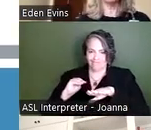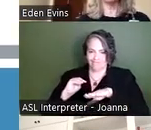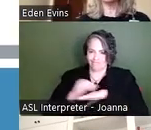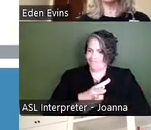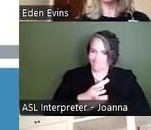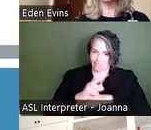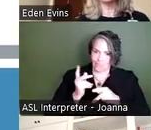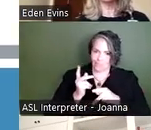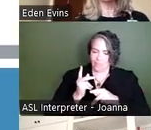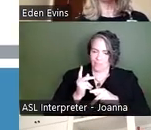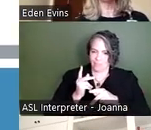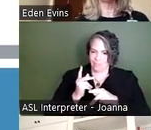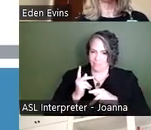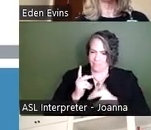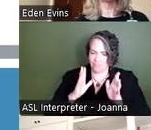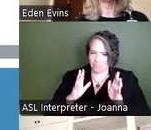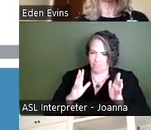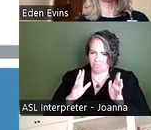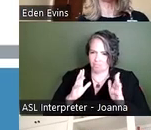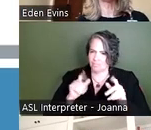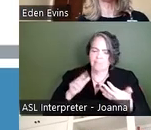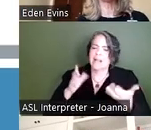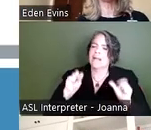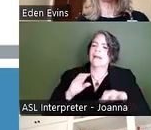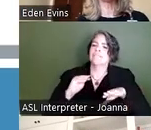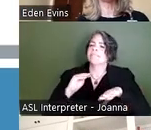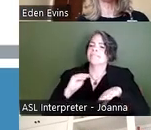but we don't know yet presently. And how about one last question just